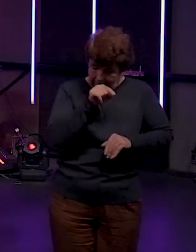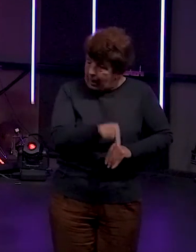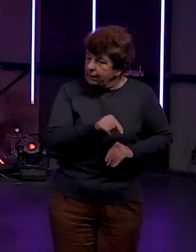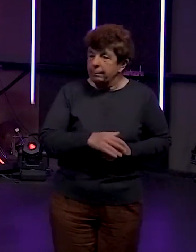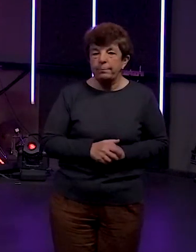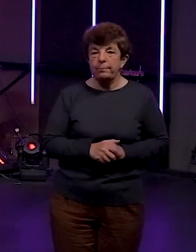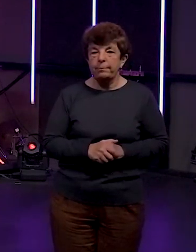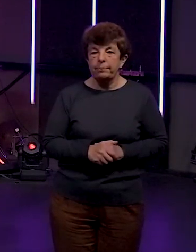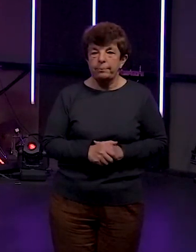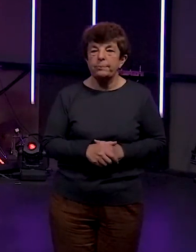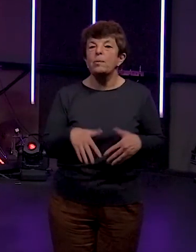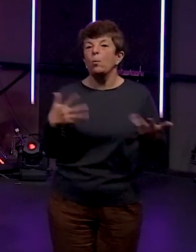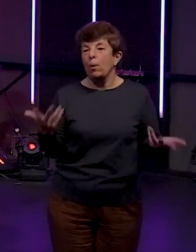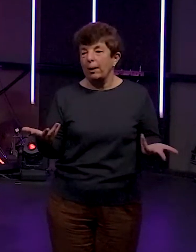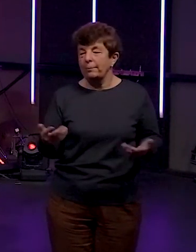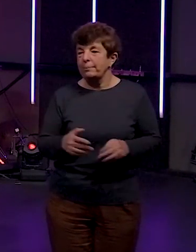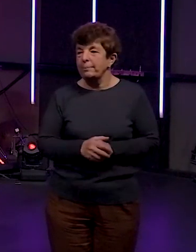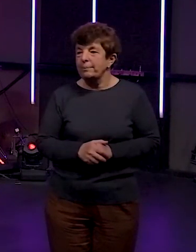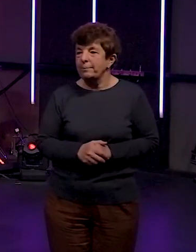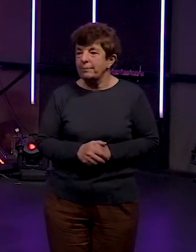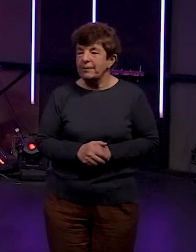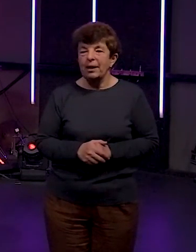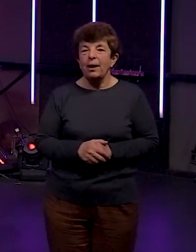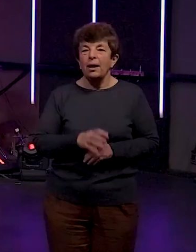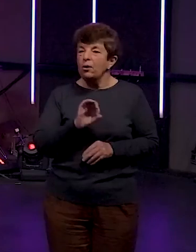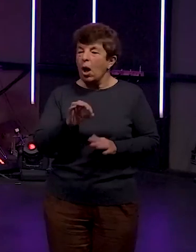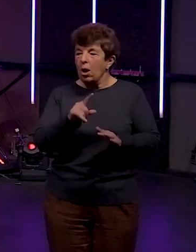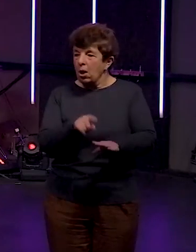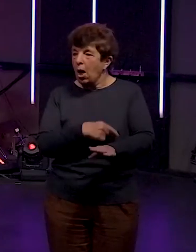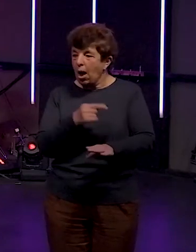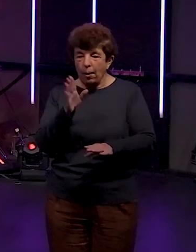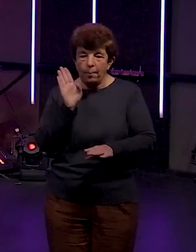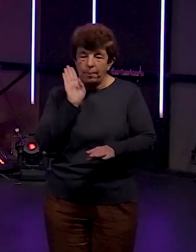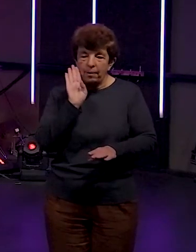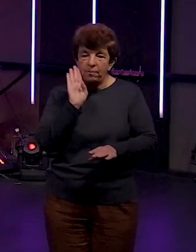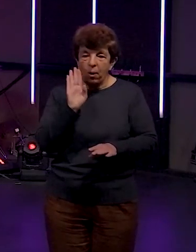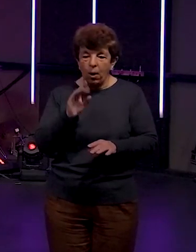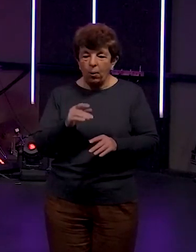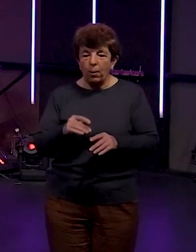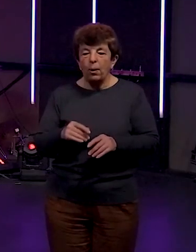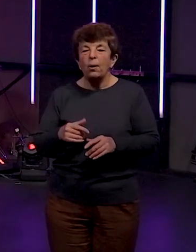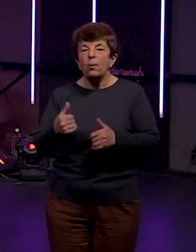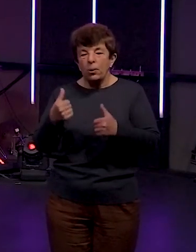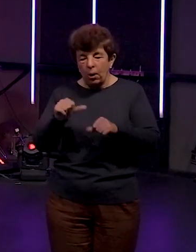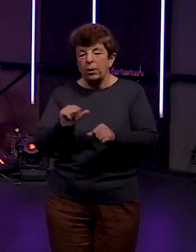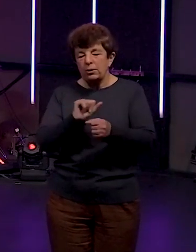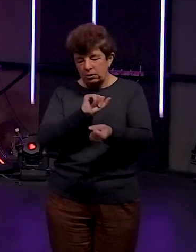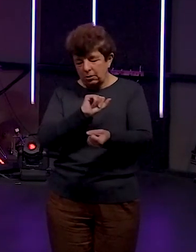Well I led that it wasn't too long before we fell into into this routine